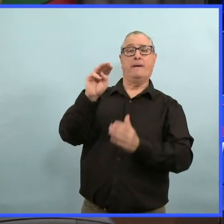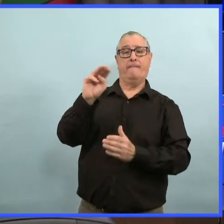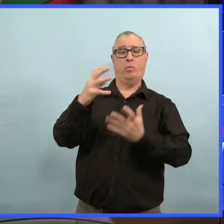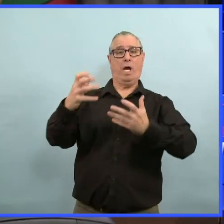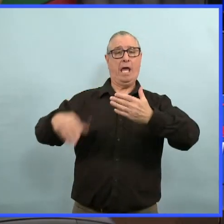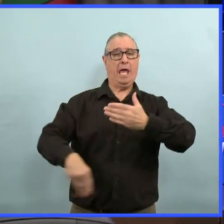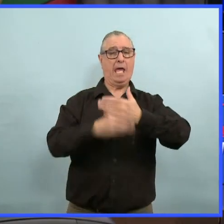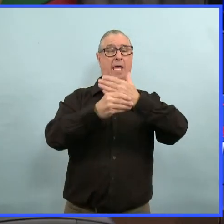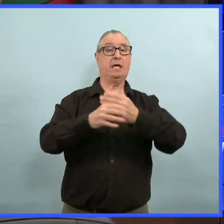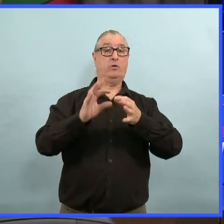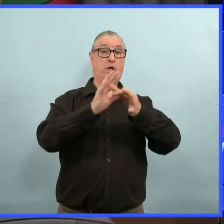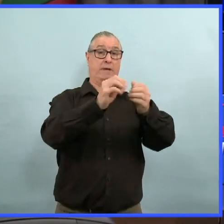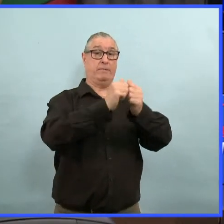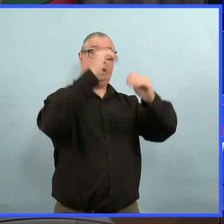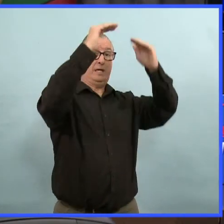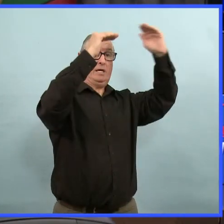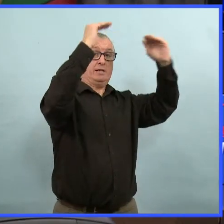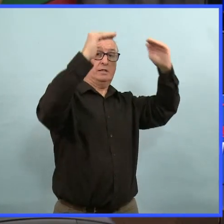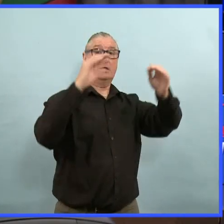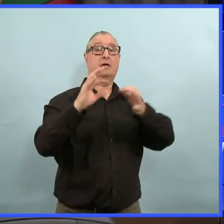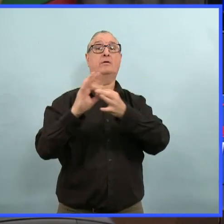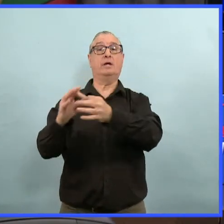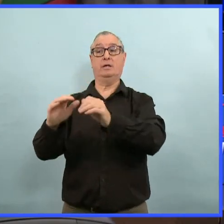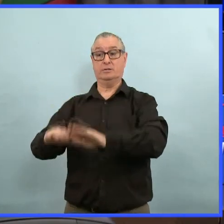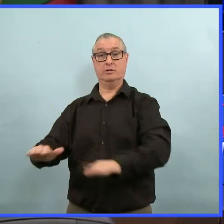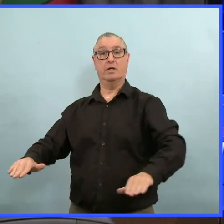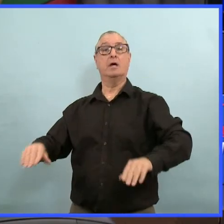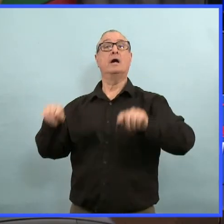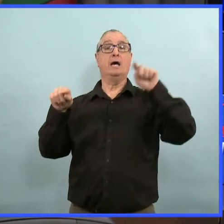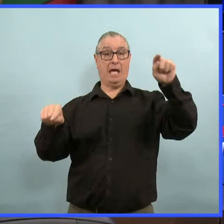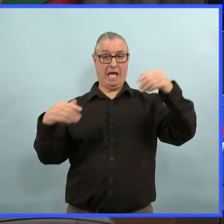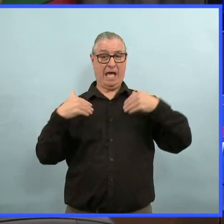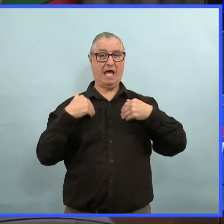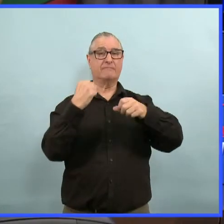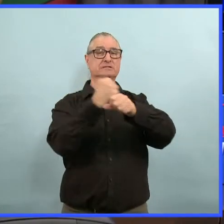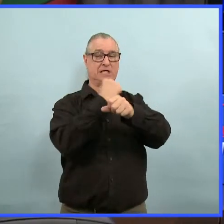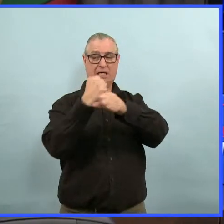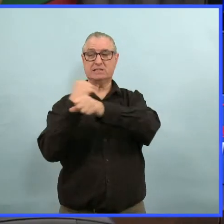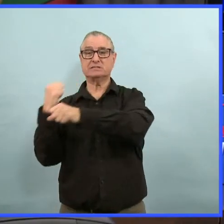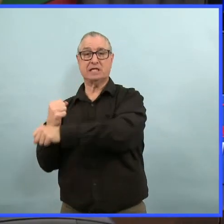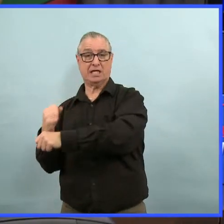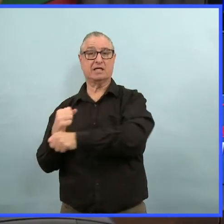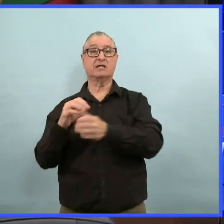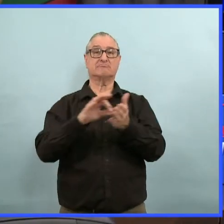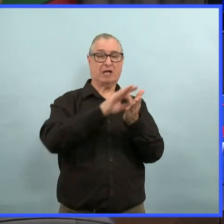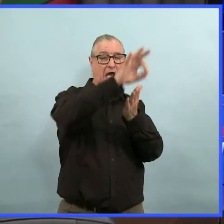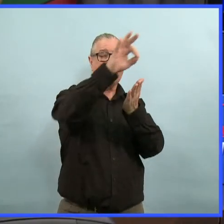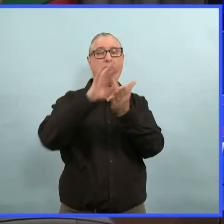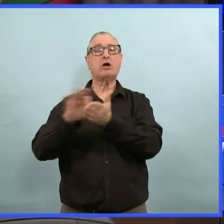covered and non-covered both as i say for adults but also for pediatrics and